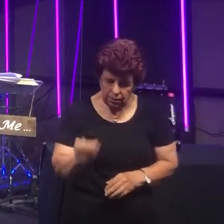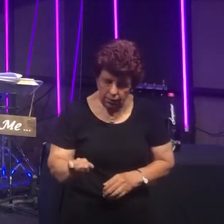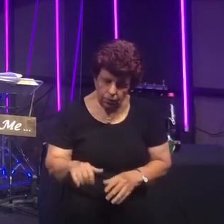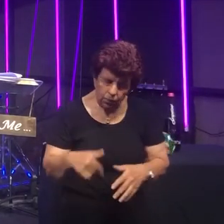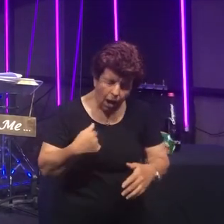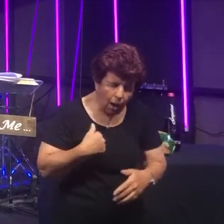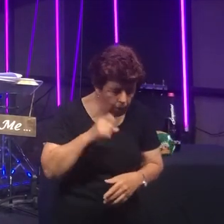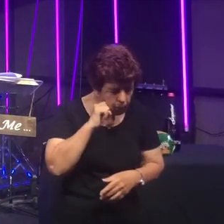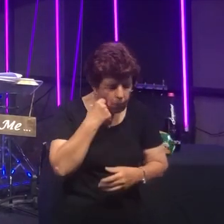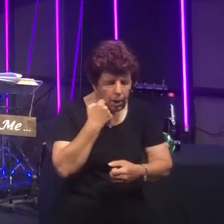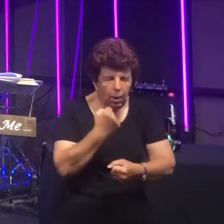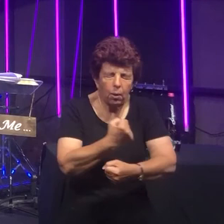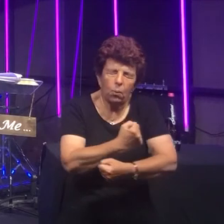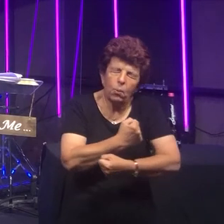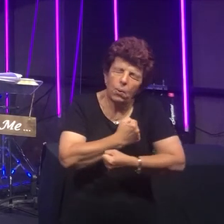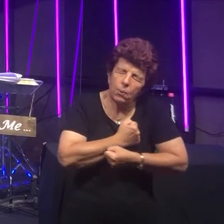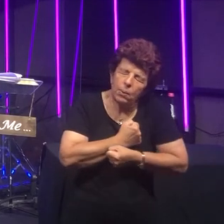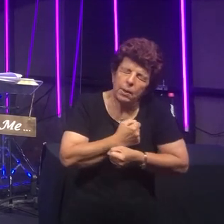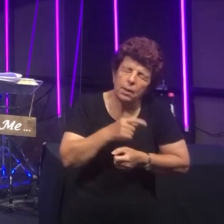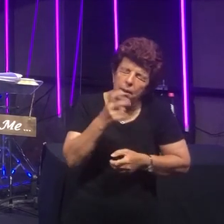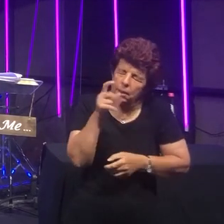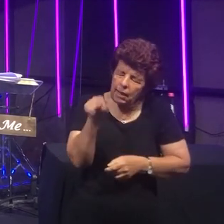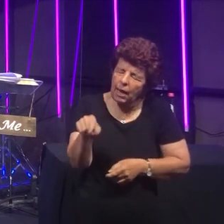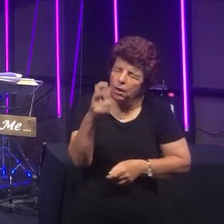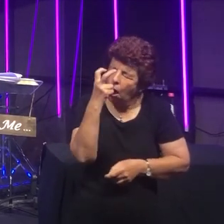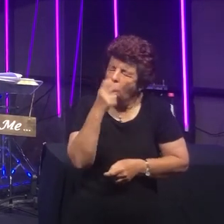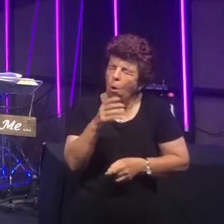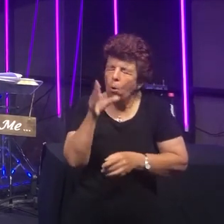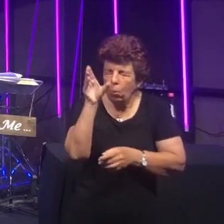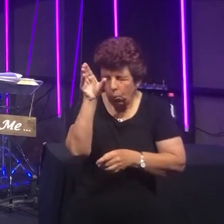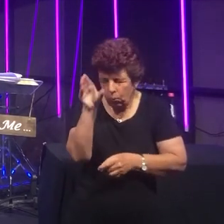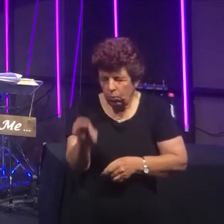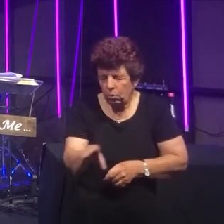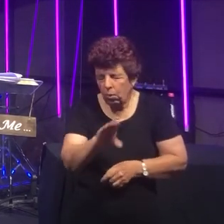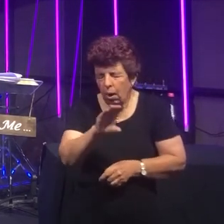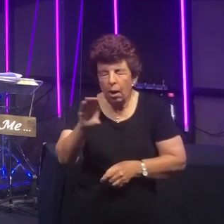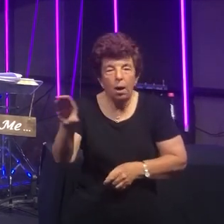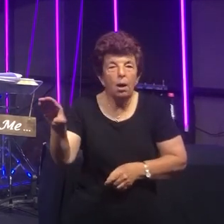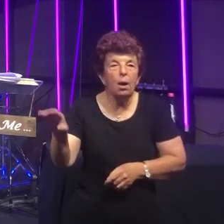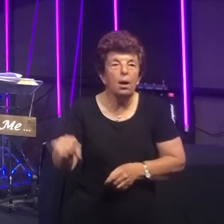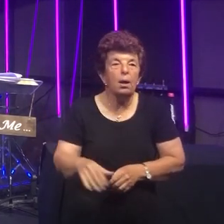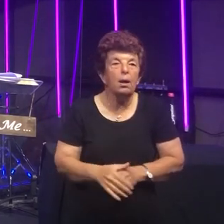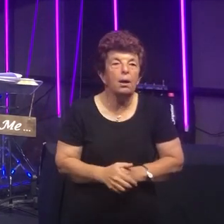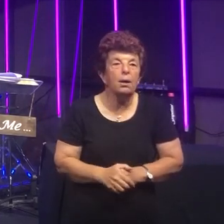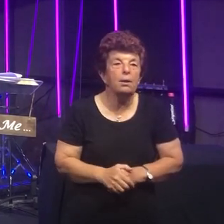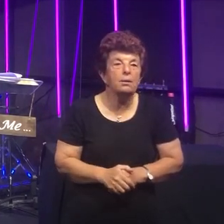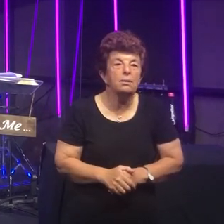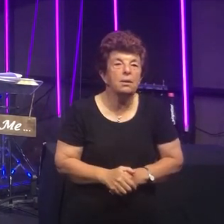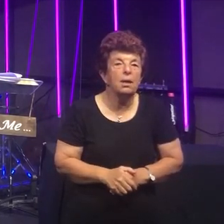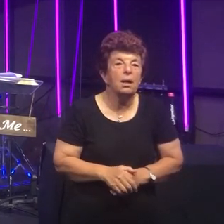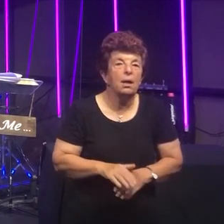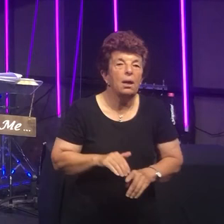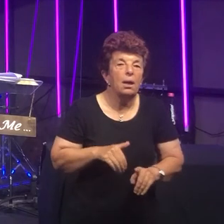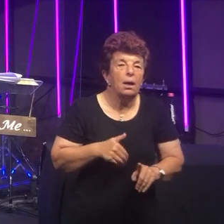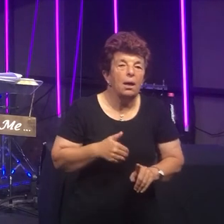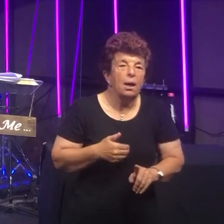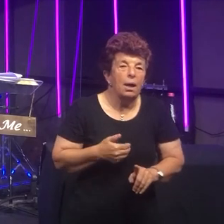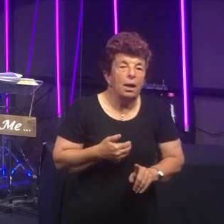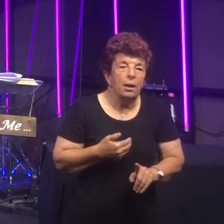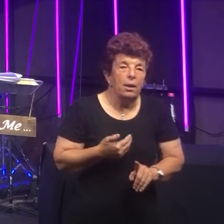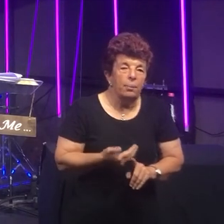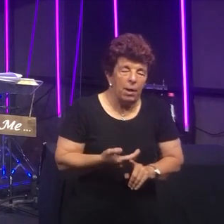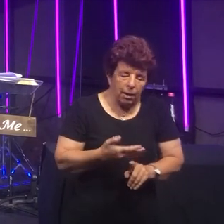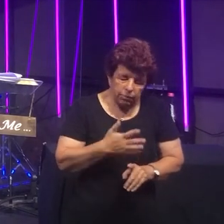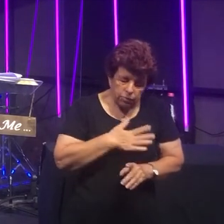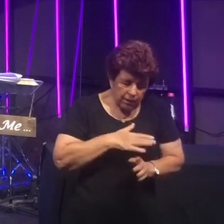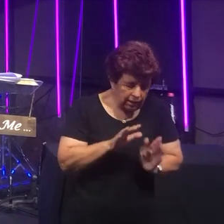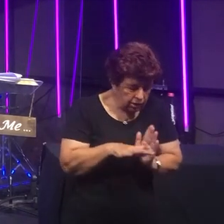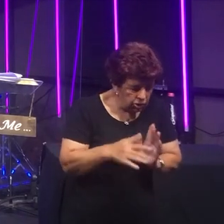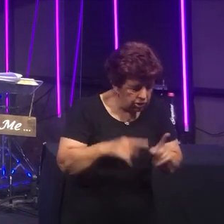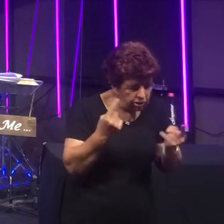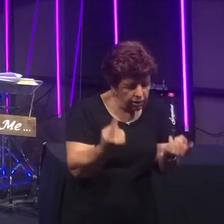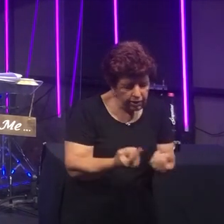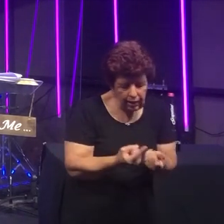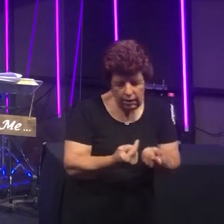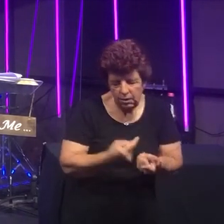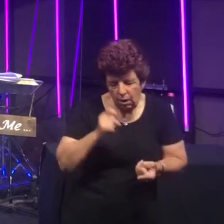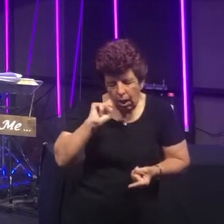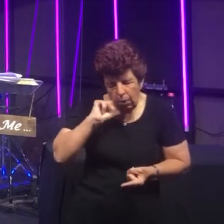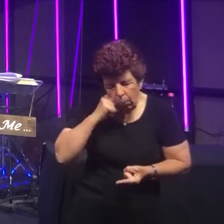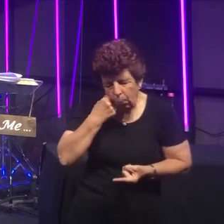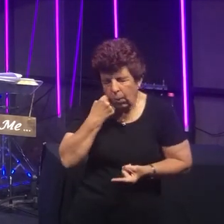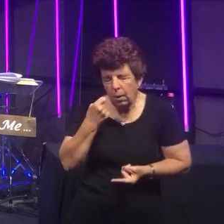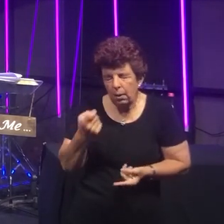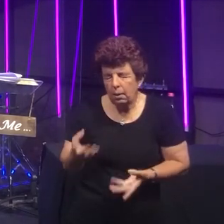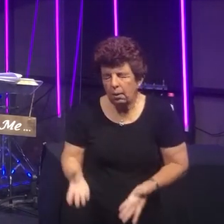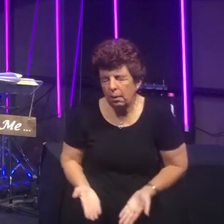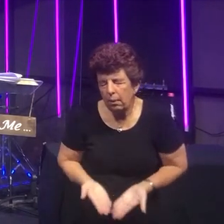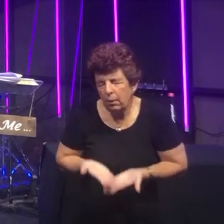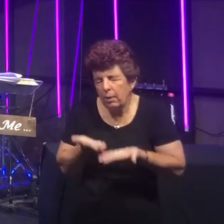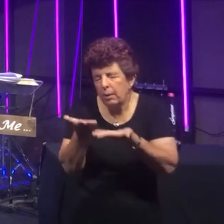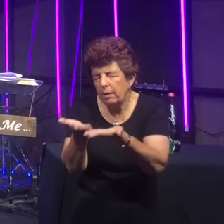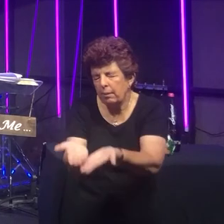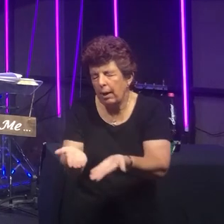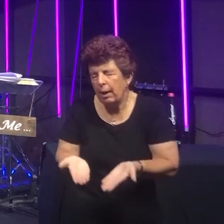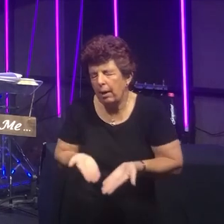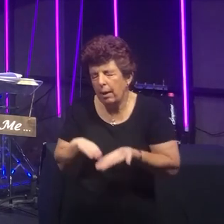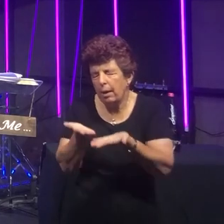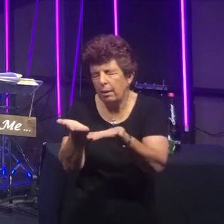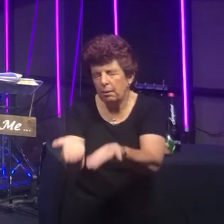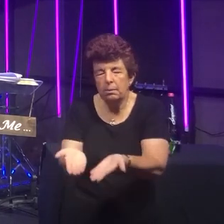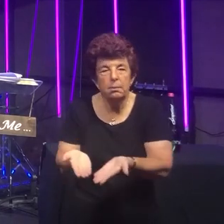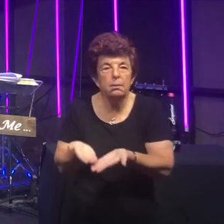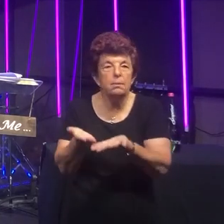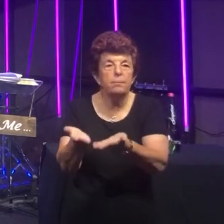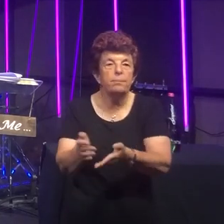So I'll cherish the old rugged cross Till my trophies at last I lay down